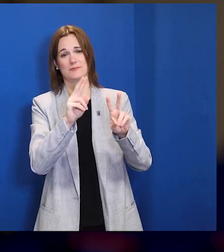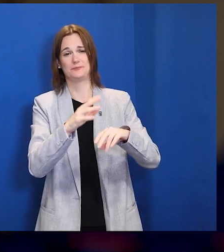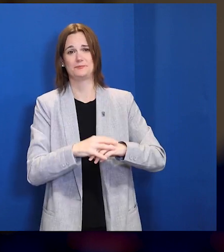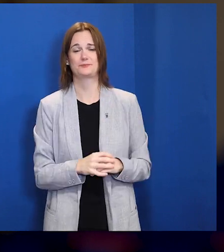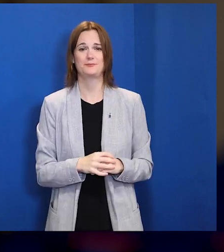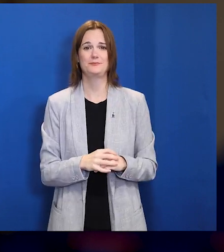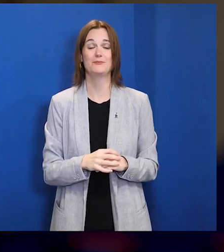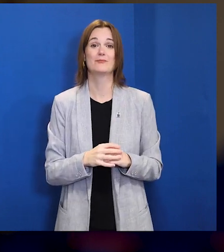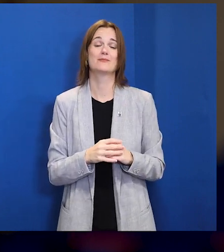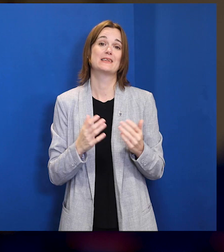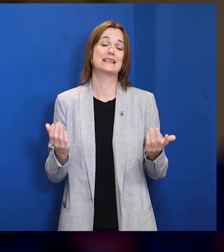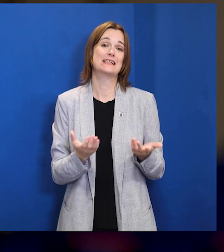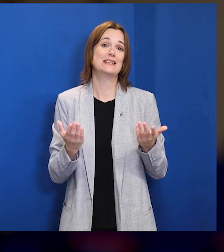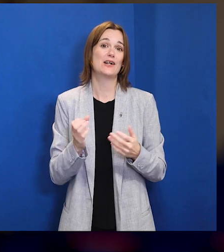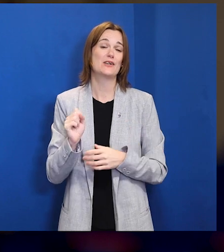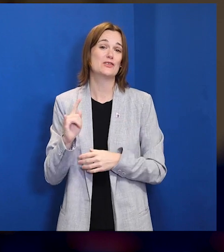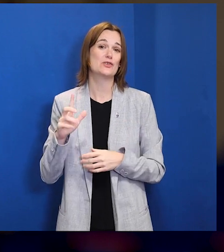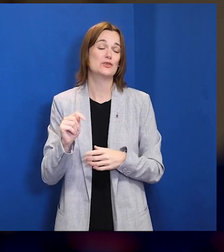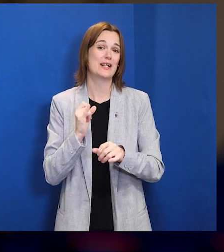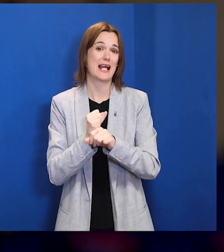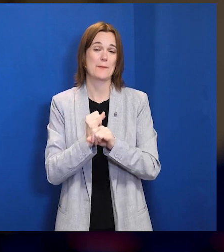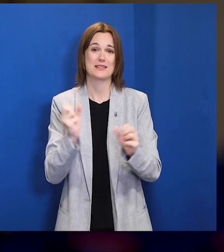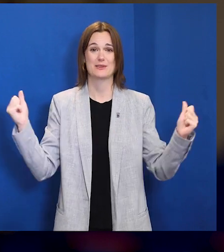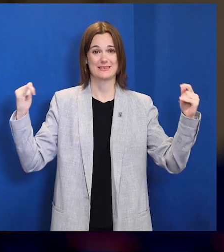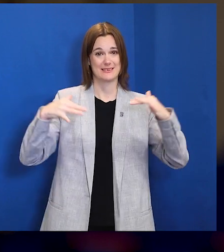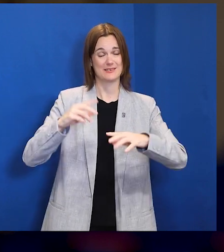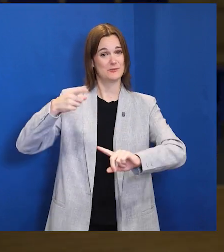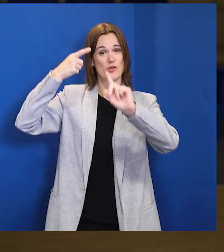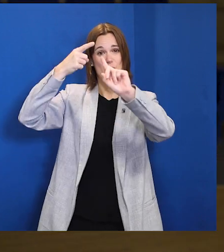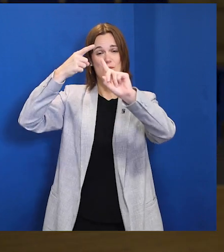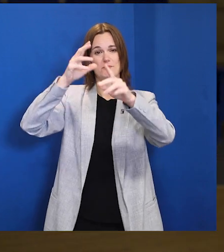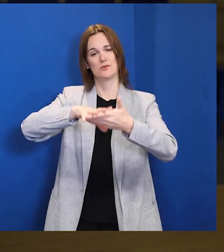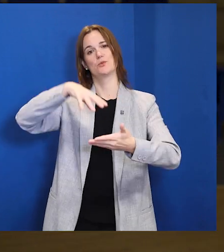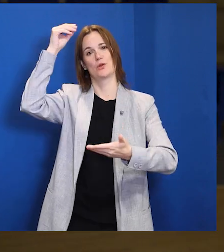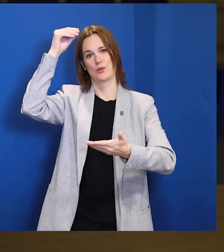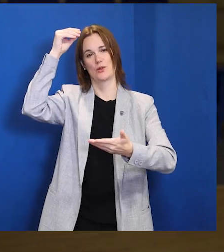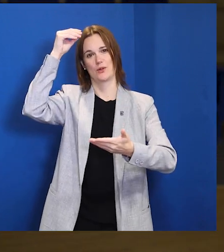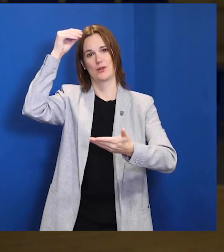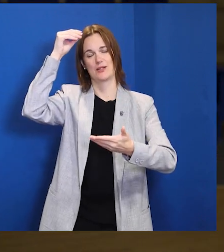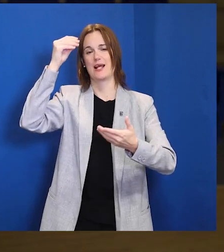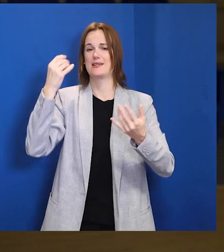continue to be the individual so many students know and love. At NSCC Strait Campus